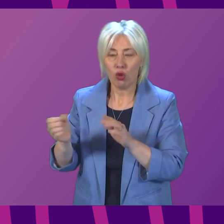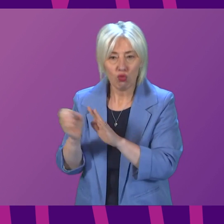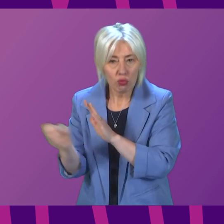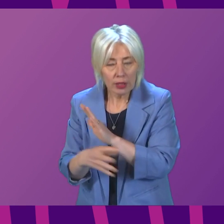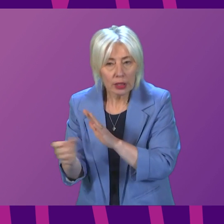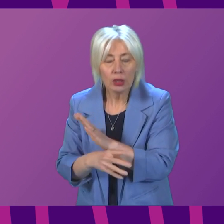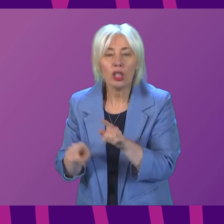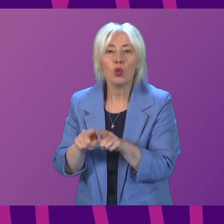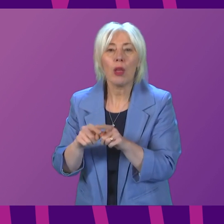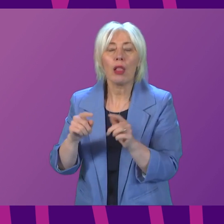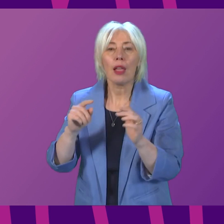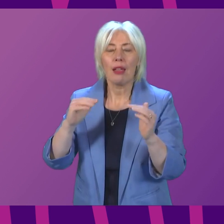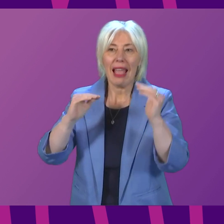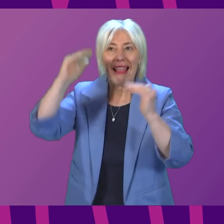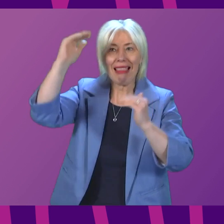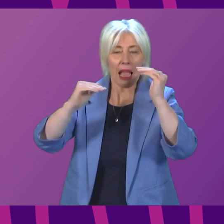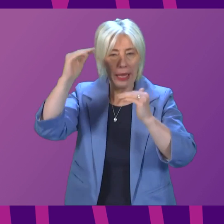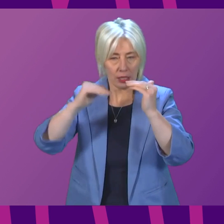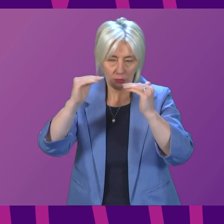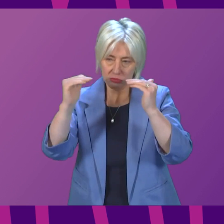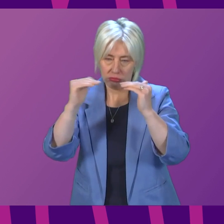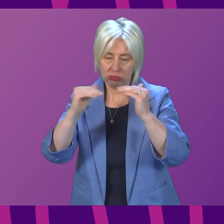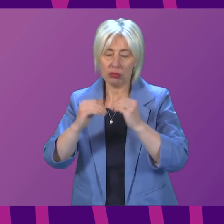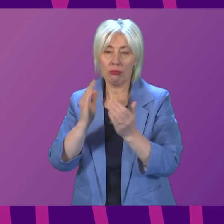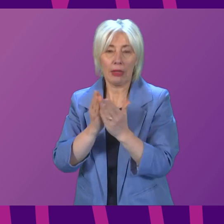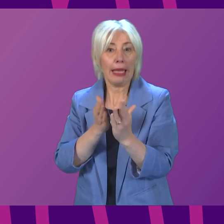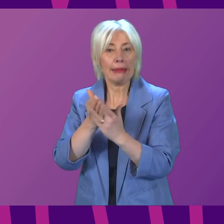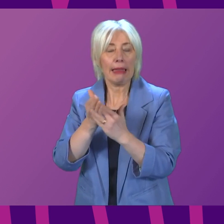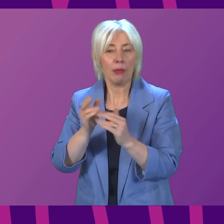Among the most environmentally ambitious and accessible schemes anywhere in Europe, it